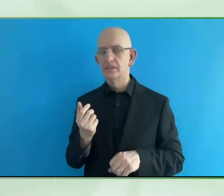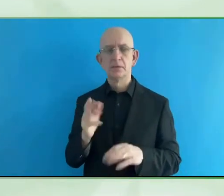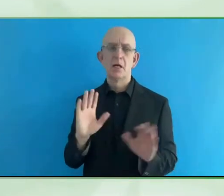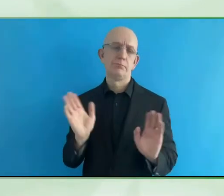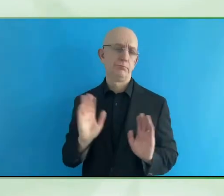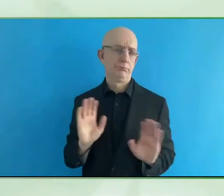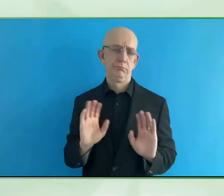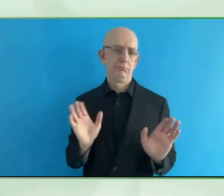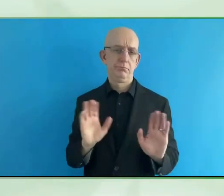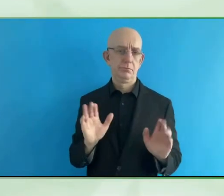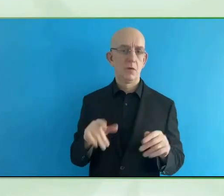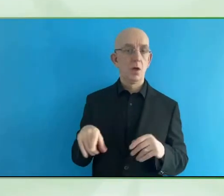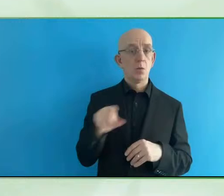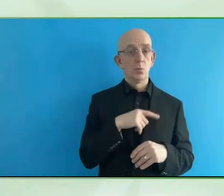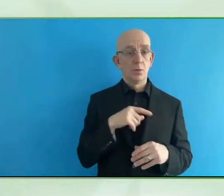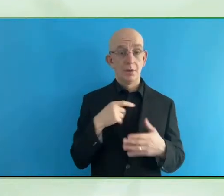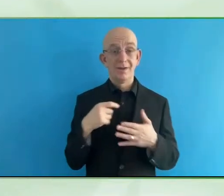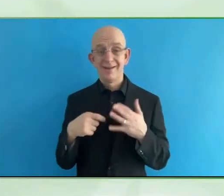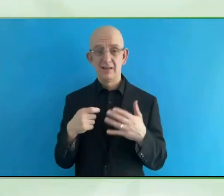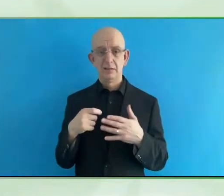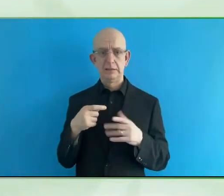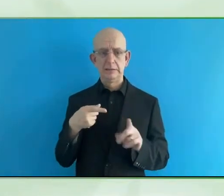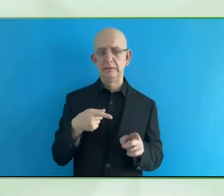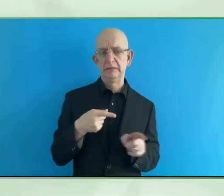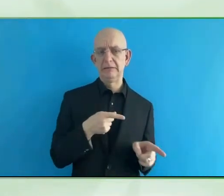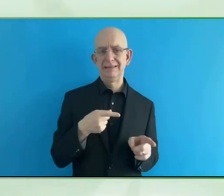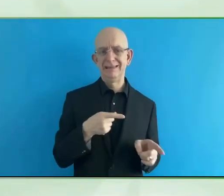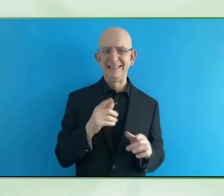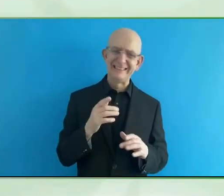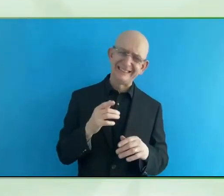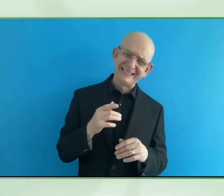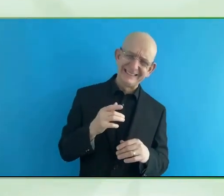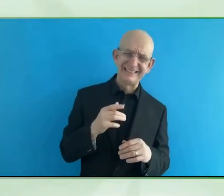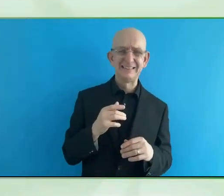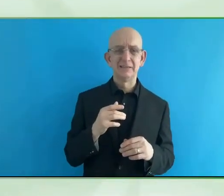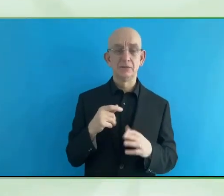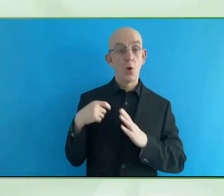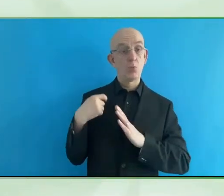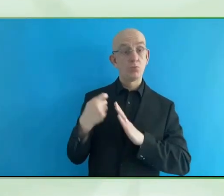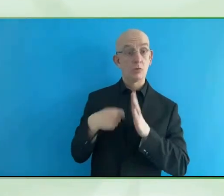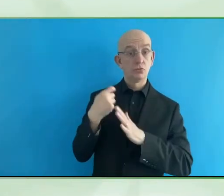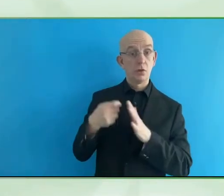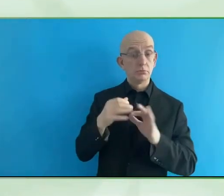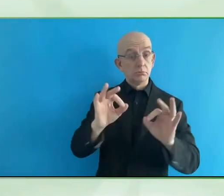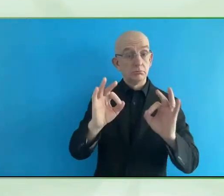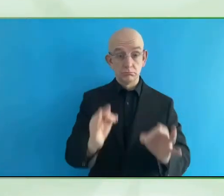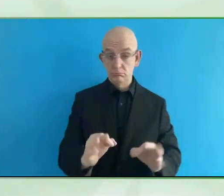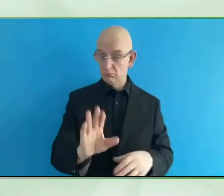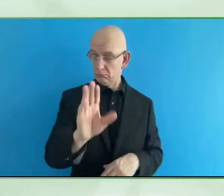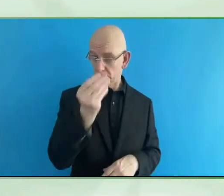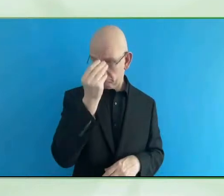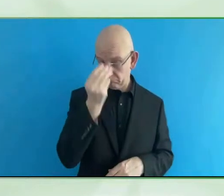And they signed up. I think the serious point there is by example. You do the work.